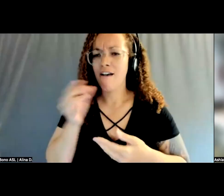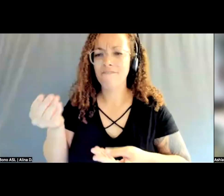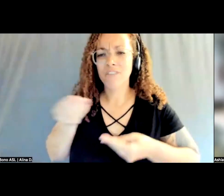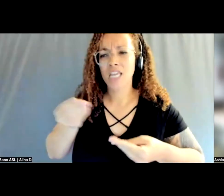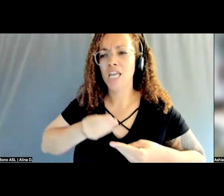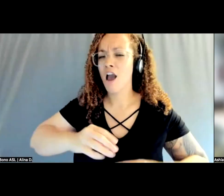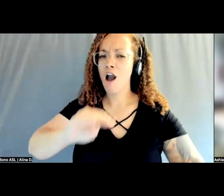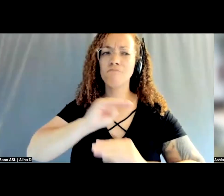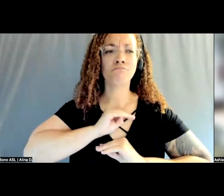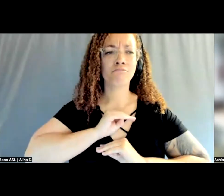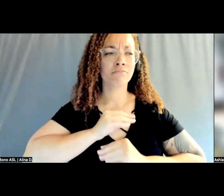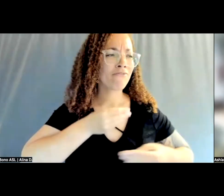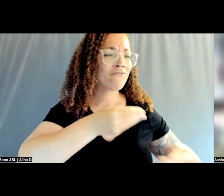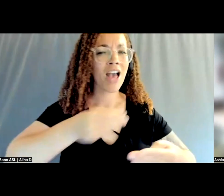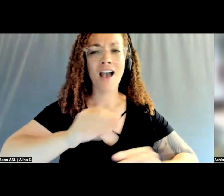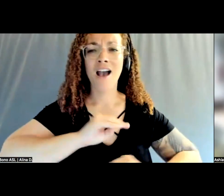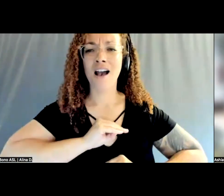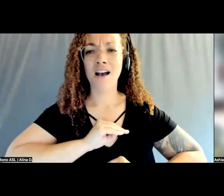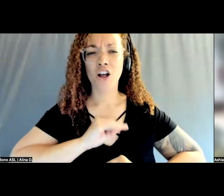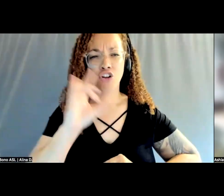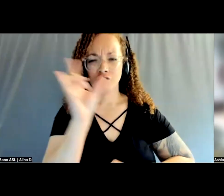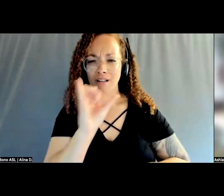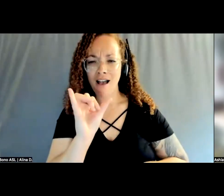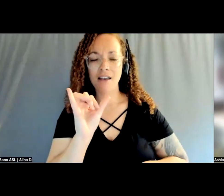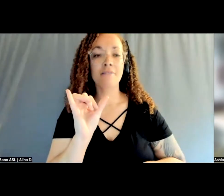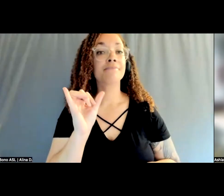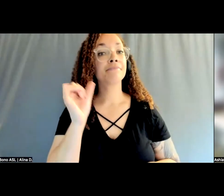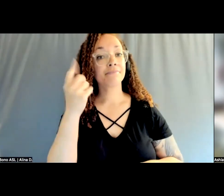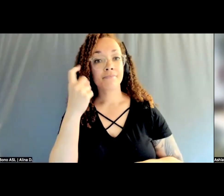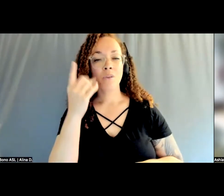So, one of the reasons that I chose this poem and, the other poems that I'm going to be